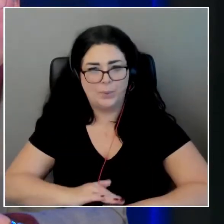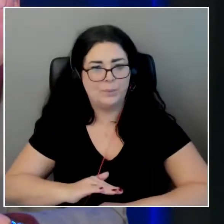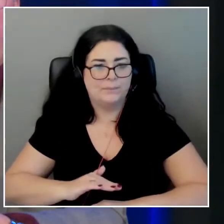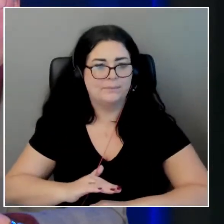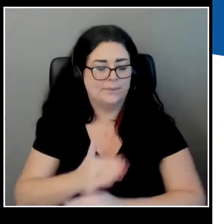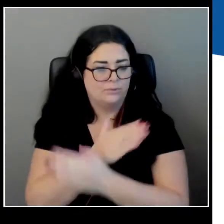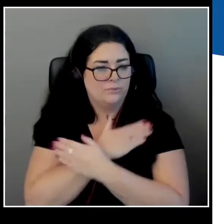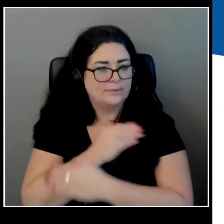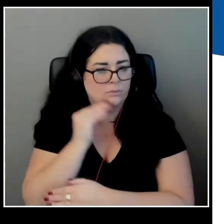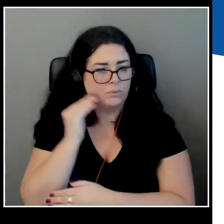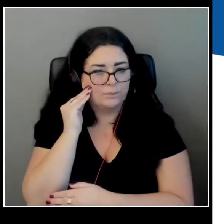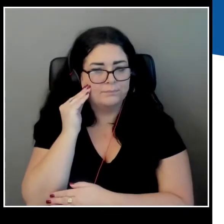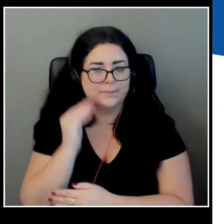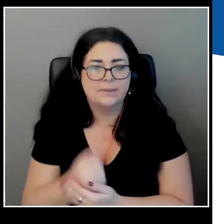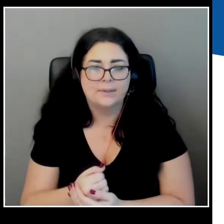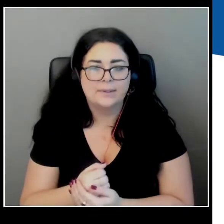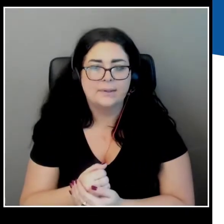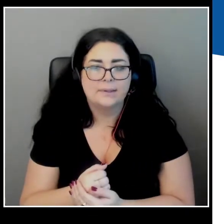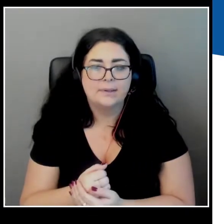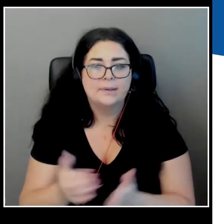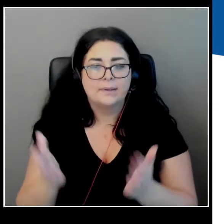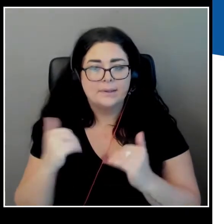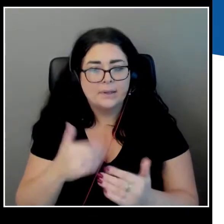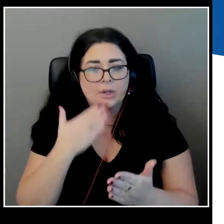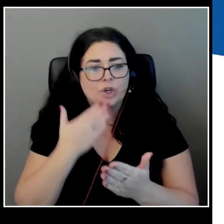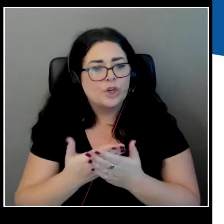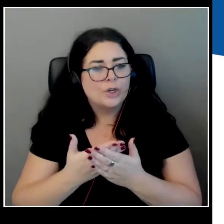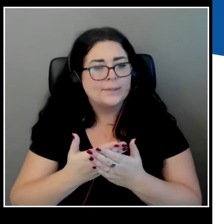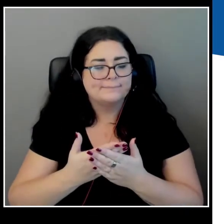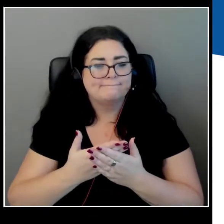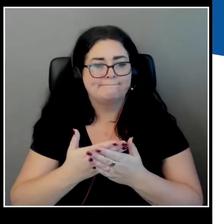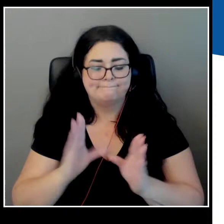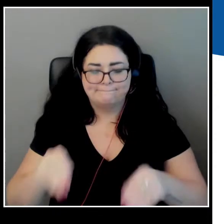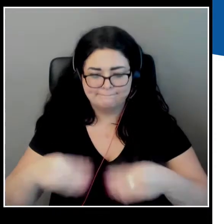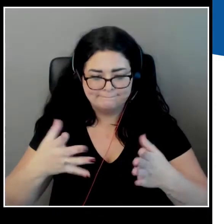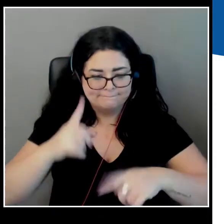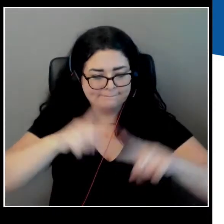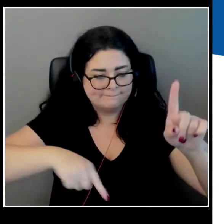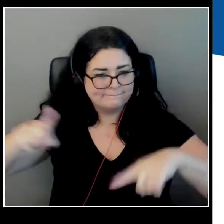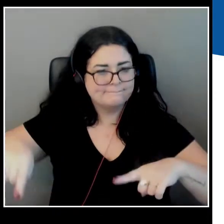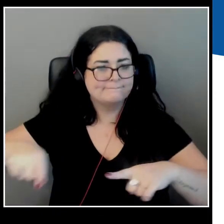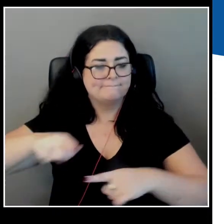Providing a diverse and inclusive environment means creating an environment where everyone can thrive.